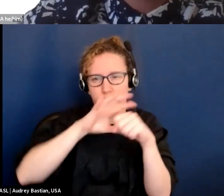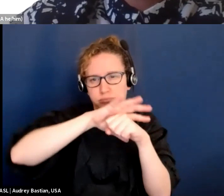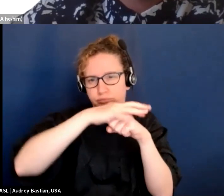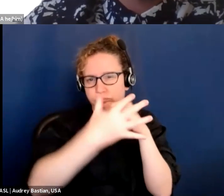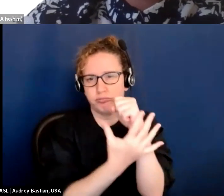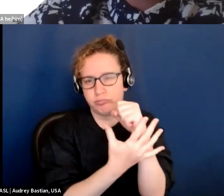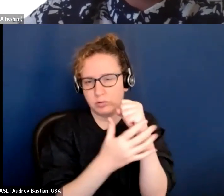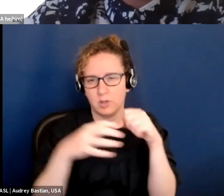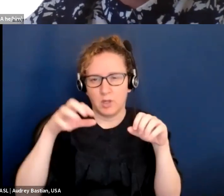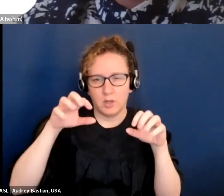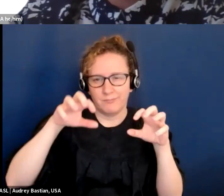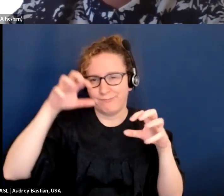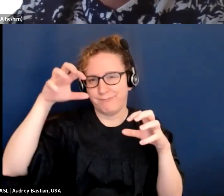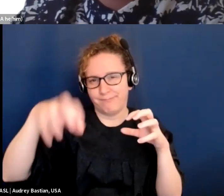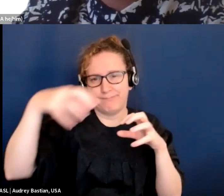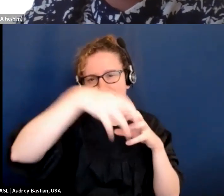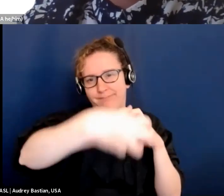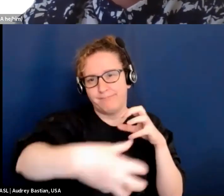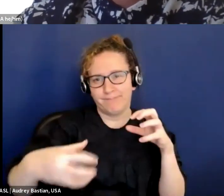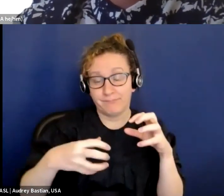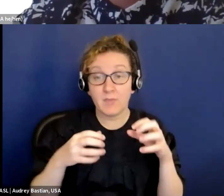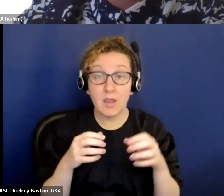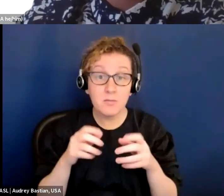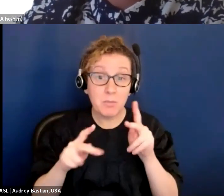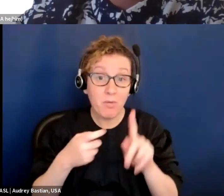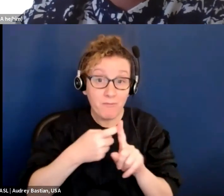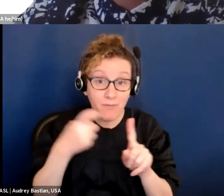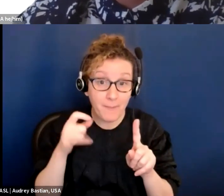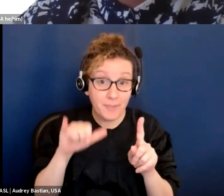Those offices are staffed by locals, people who are from the country or citizens of the